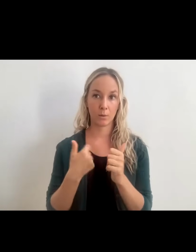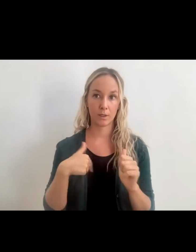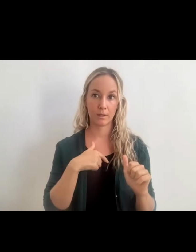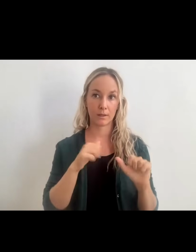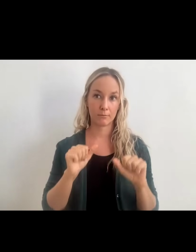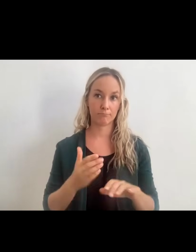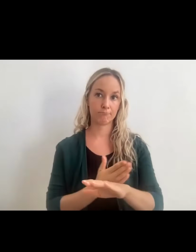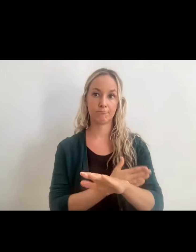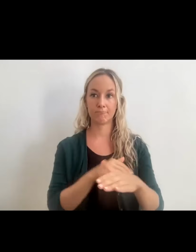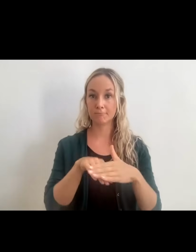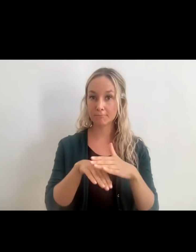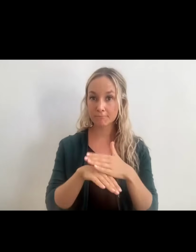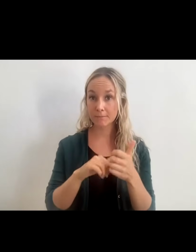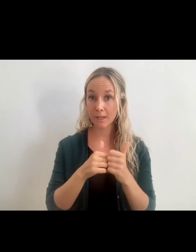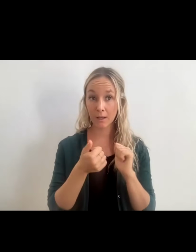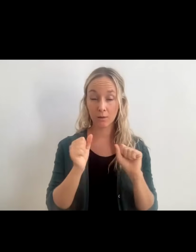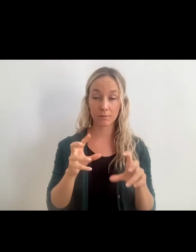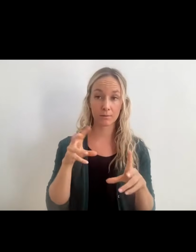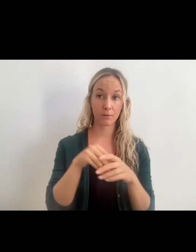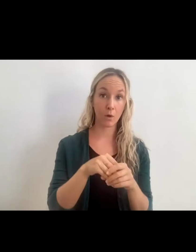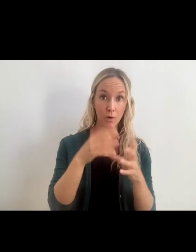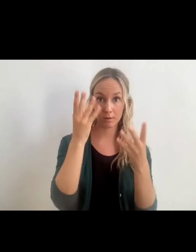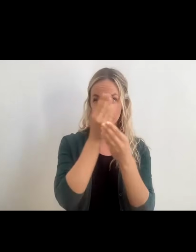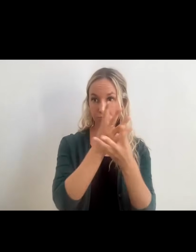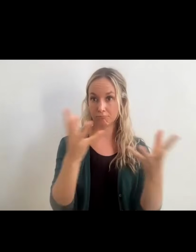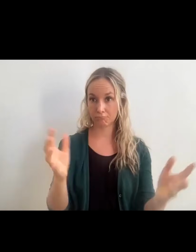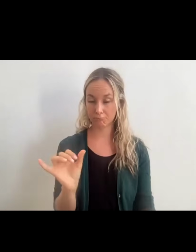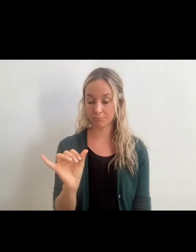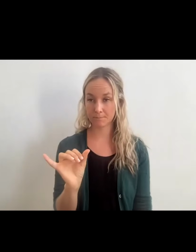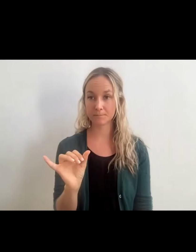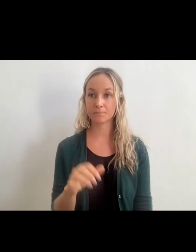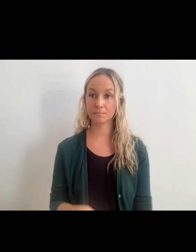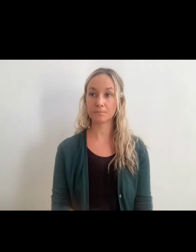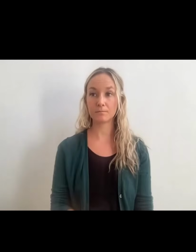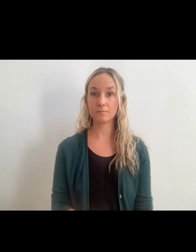I'm pleased to welcome John Herrion, » JOHN HERRION: Hi, Thanks so much, everybody, My name is